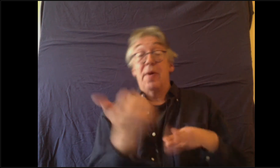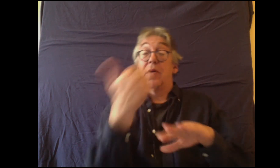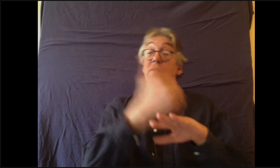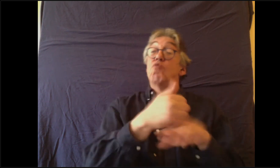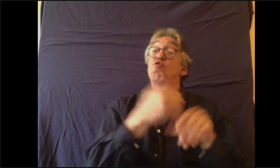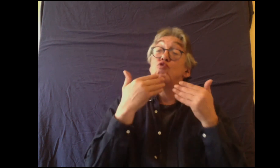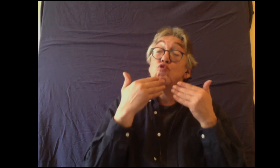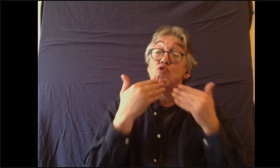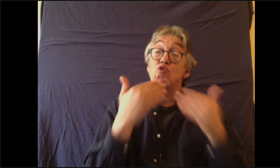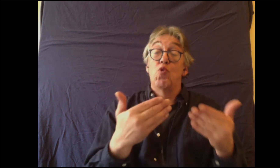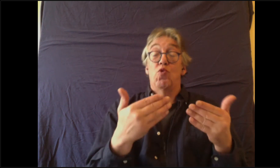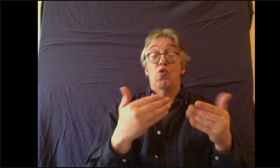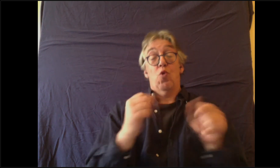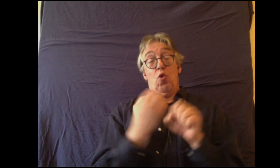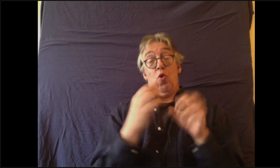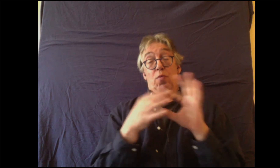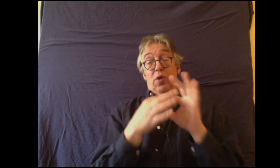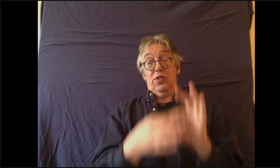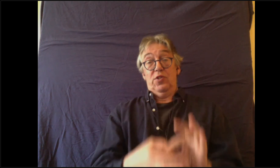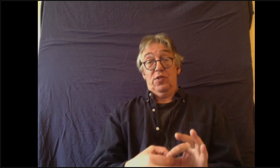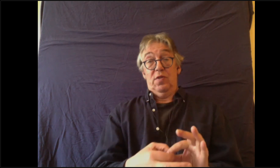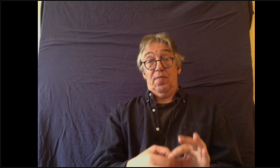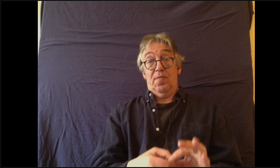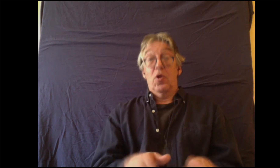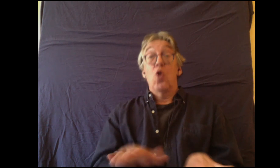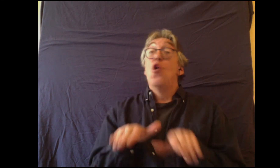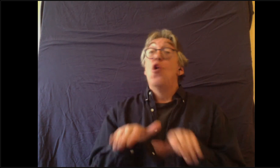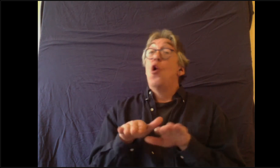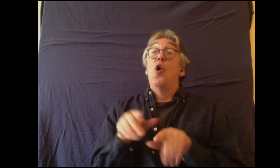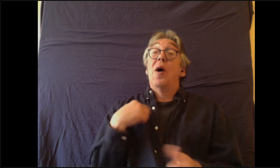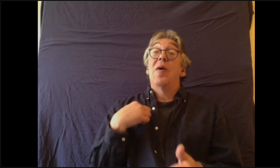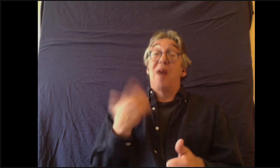Because those do notes are based on what experiences our members had